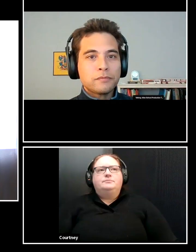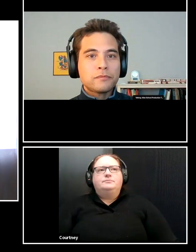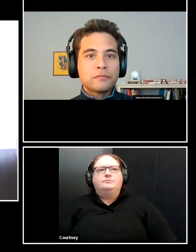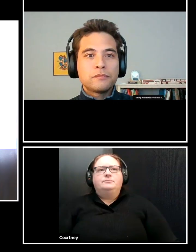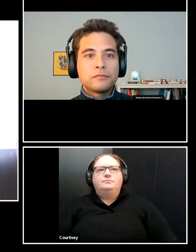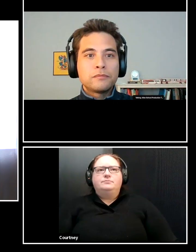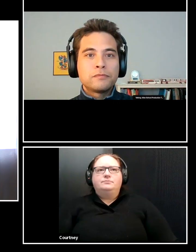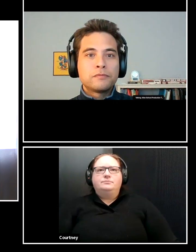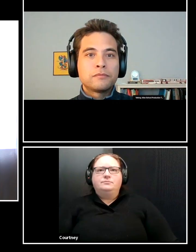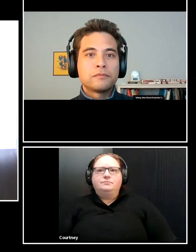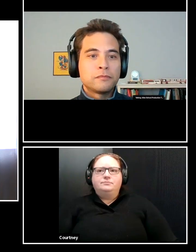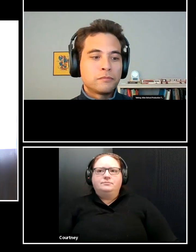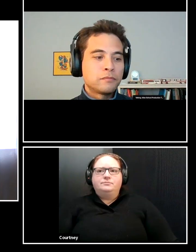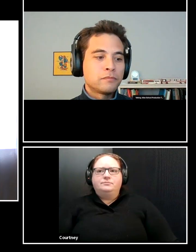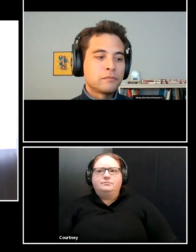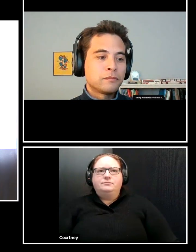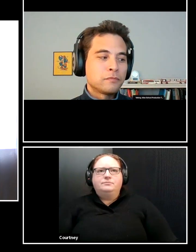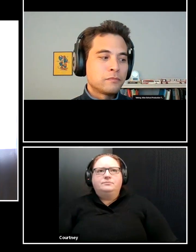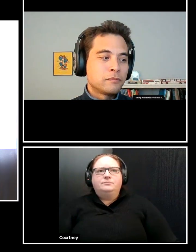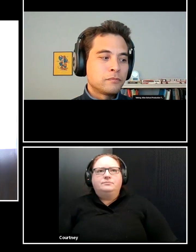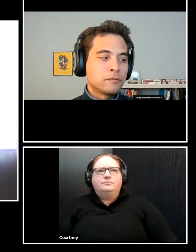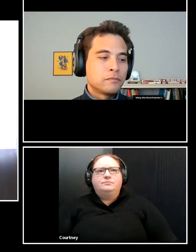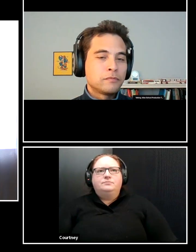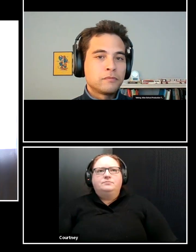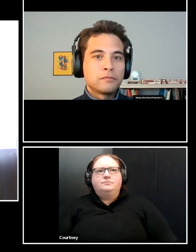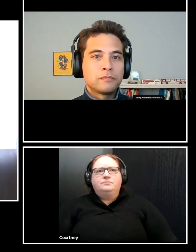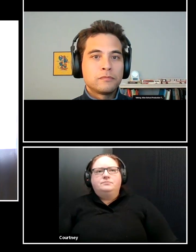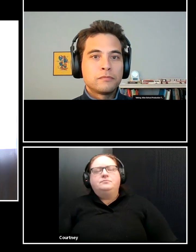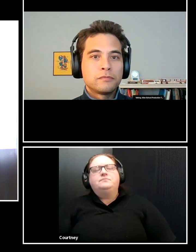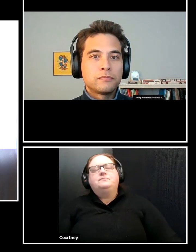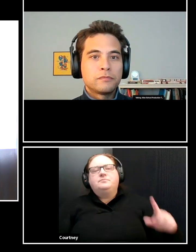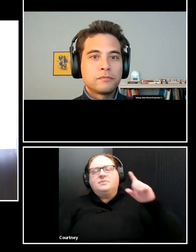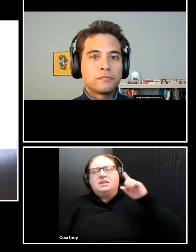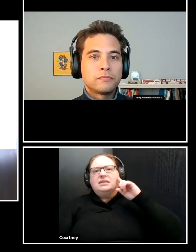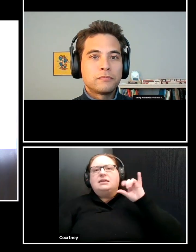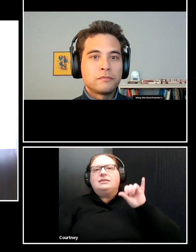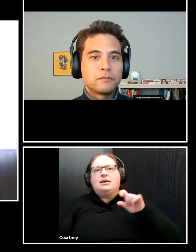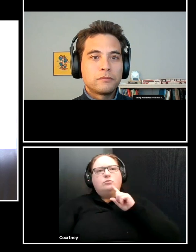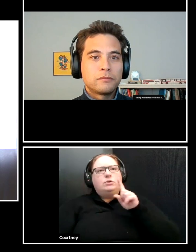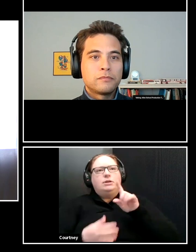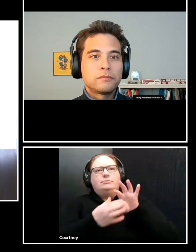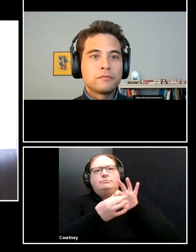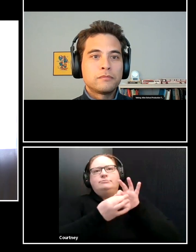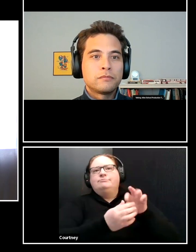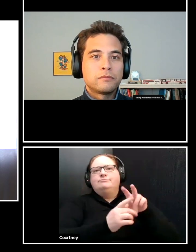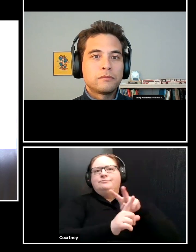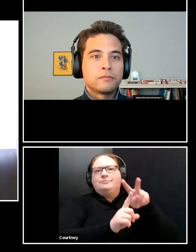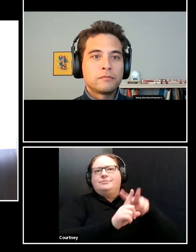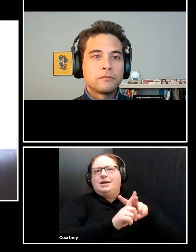most uh most applies to kind of our conversation with the technical advisory group about the